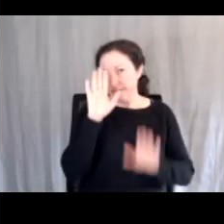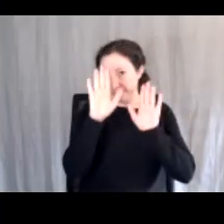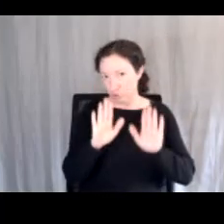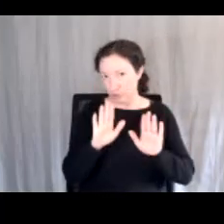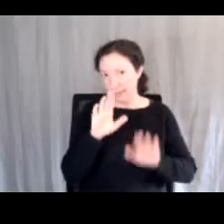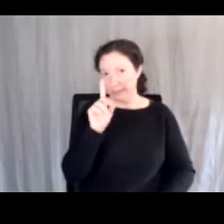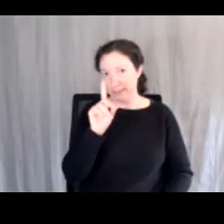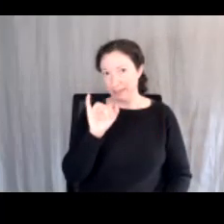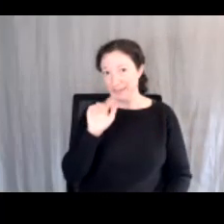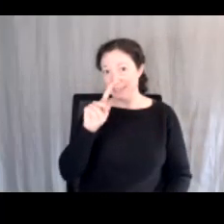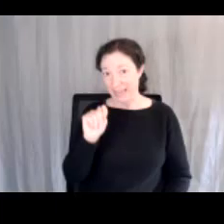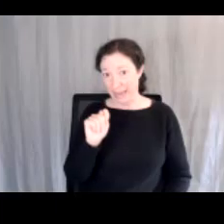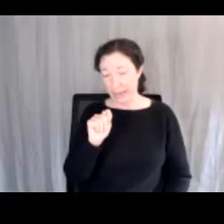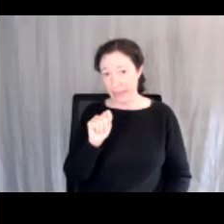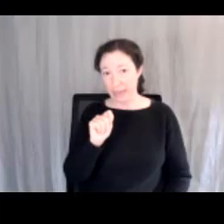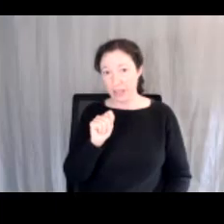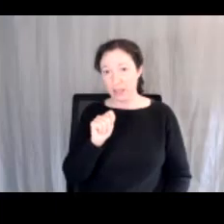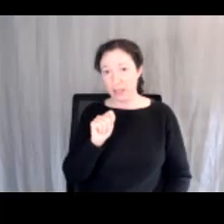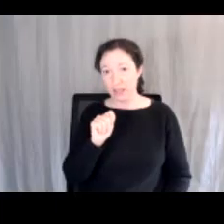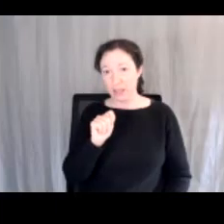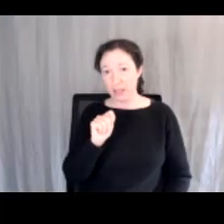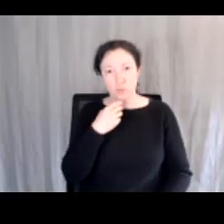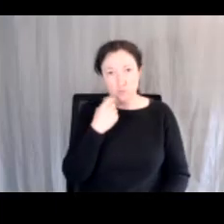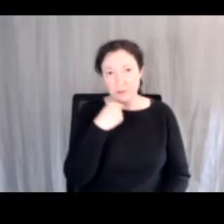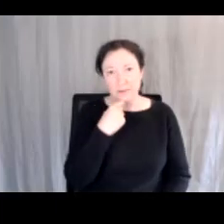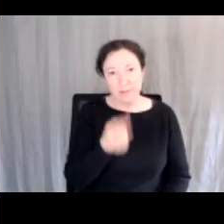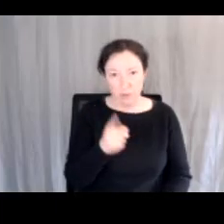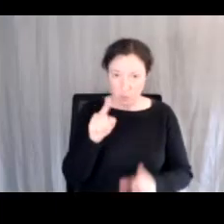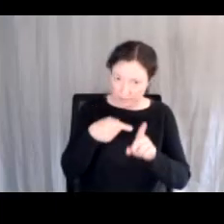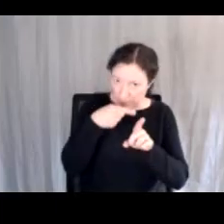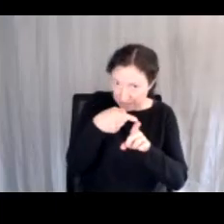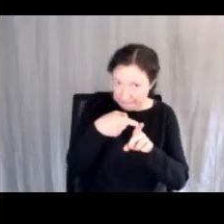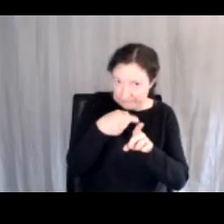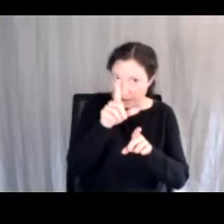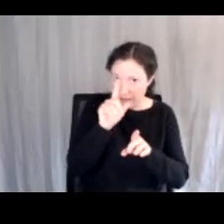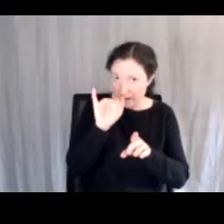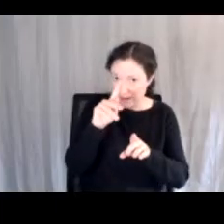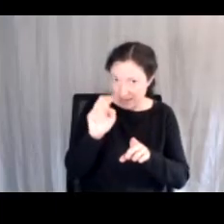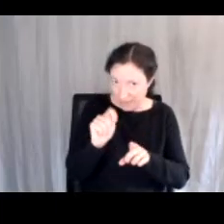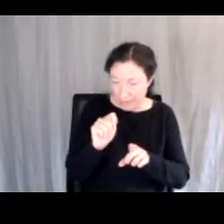but I'm gonna give you resources to go to so that you can just be supported. So the whole 30 I recommend all the time.